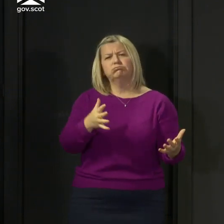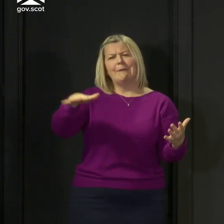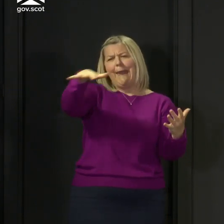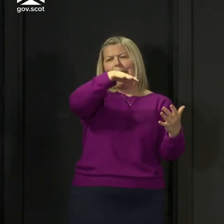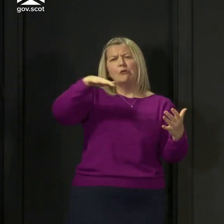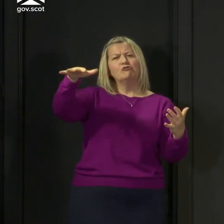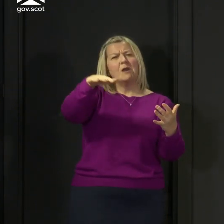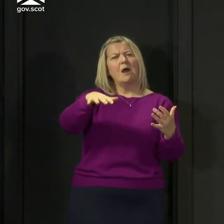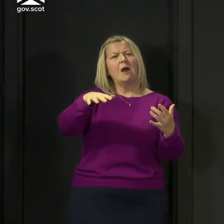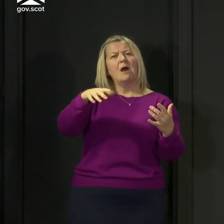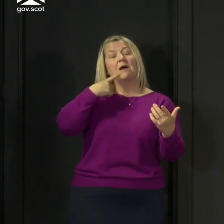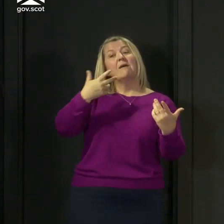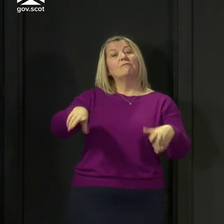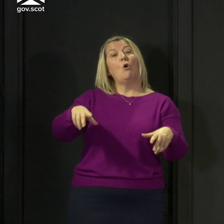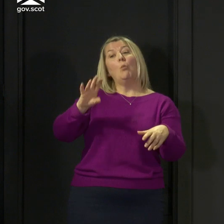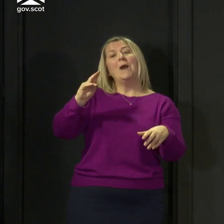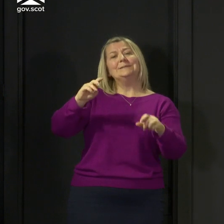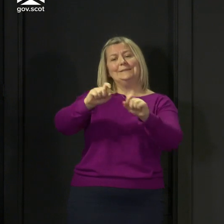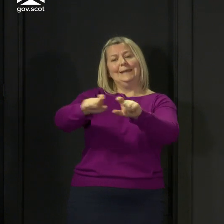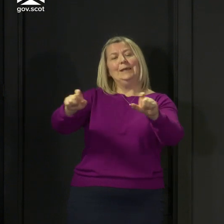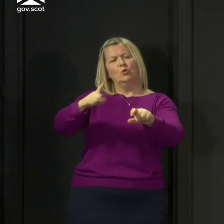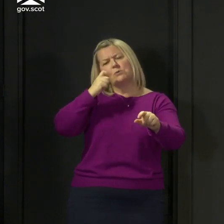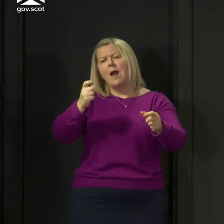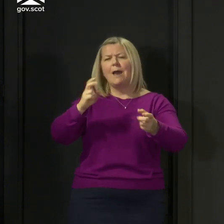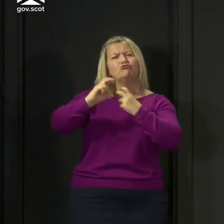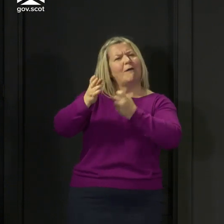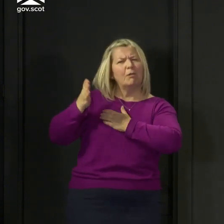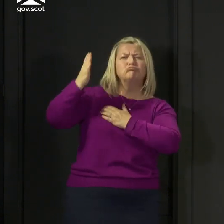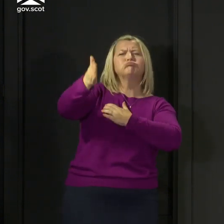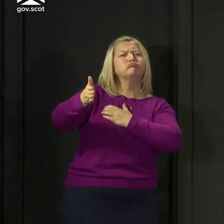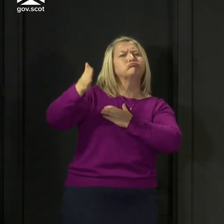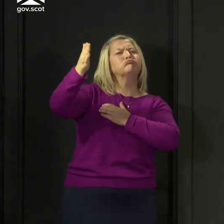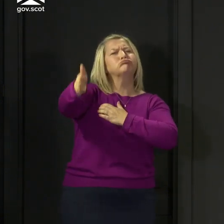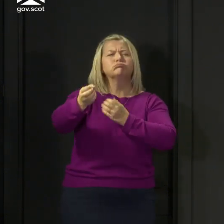Wednesday you can travel to beauty spots'. Well in Scotland you can't travel to beauty